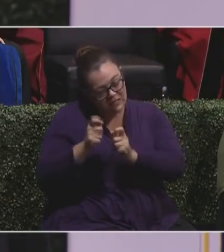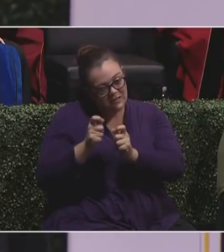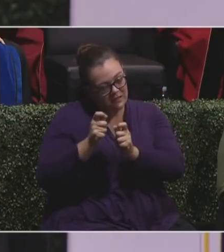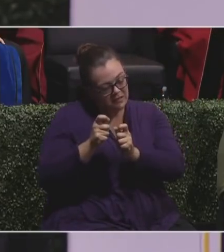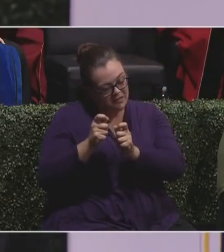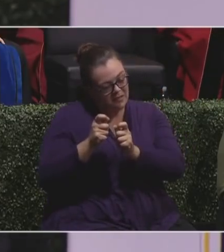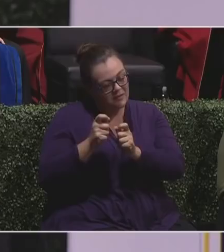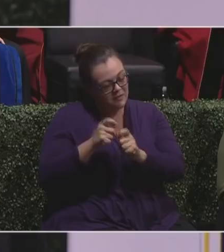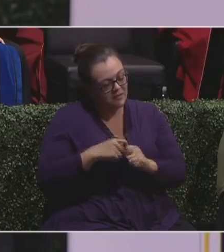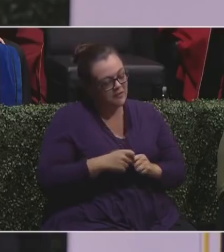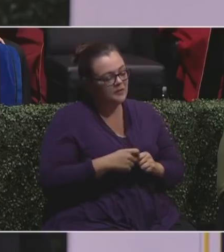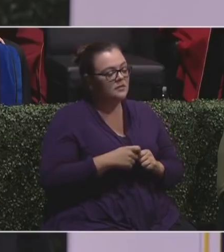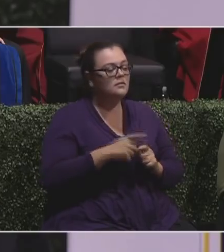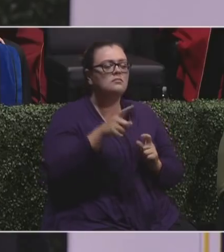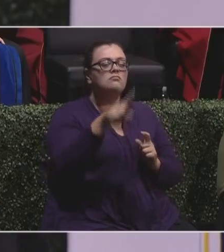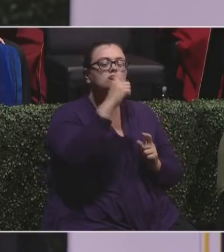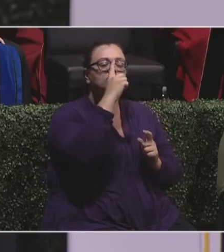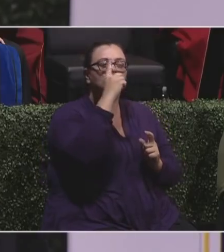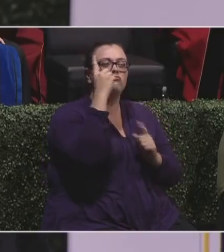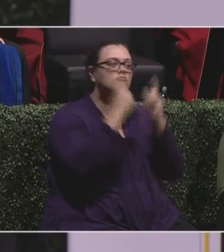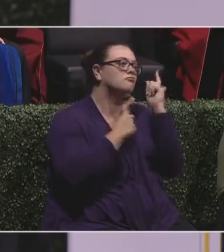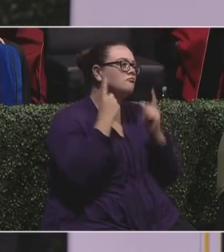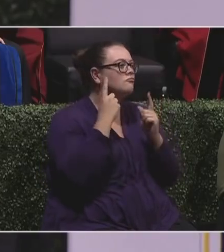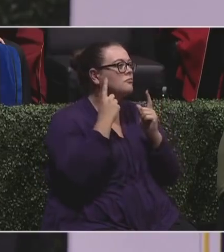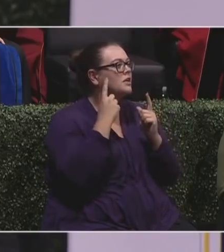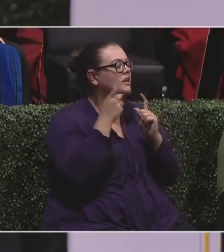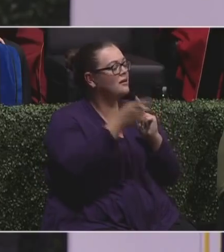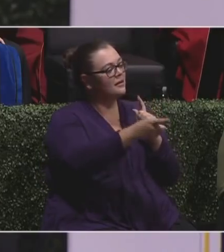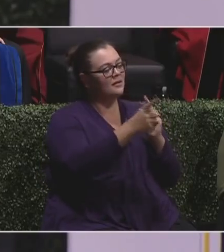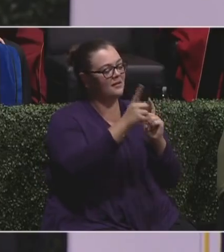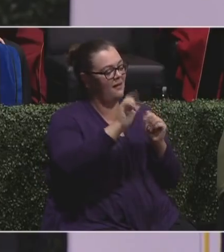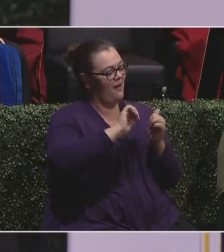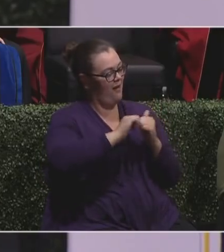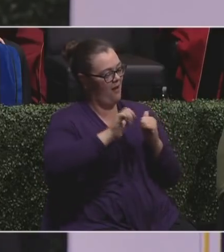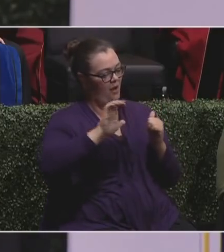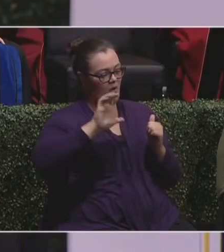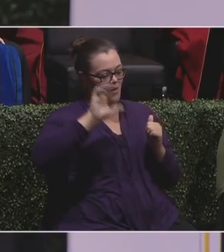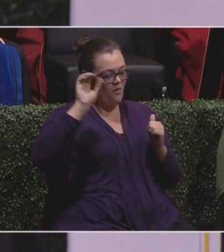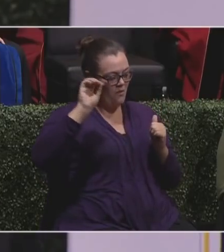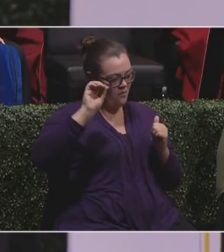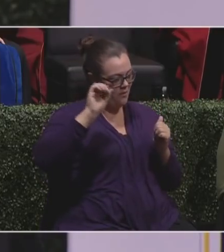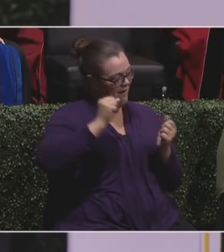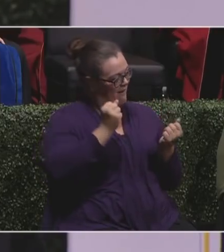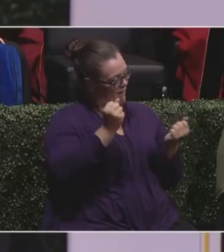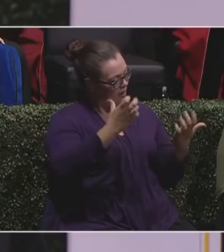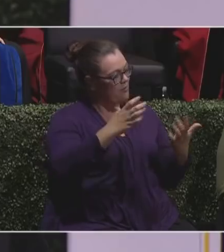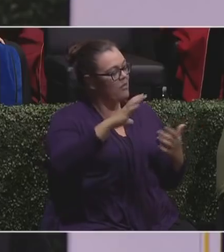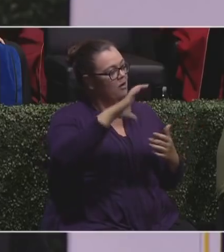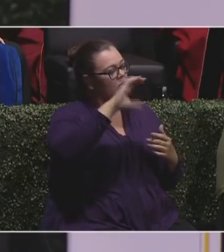TO ME, AND I HAD MARKETING PEOPLE, AND I HAD MANAGEMENT PEOPLE, ALWAYS SHAPING AND HELPING ME STRUCTURE THAT VISION.